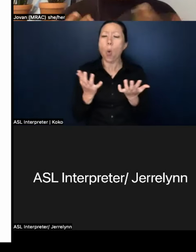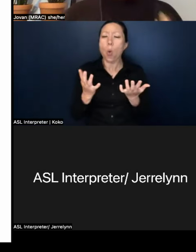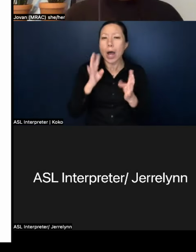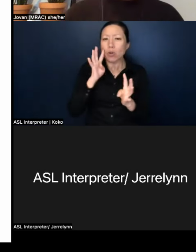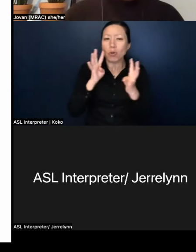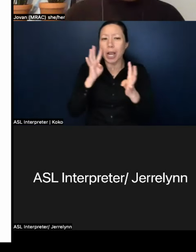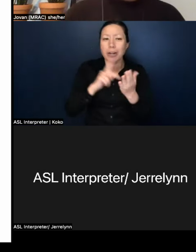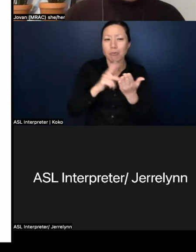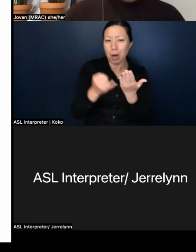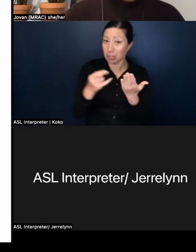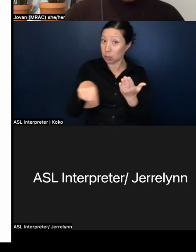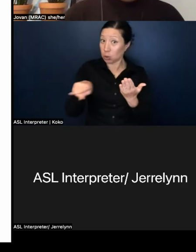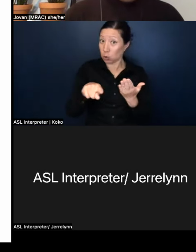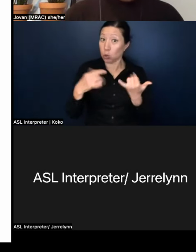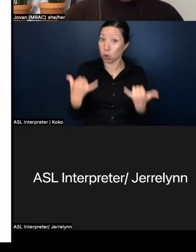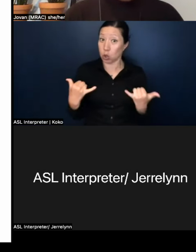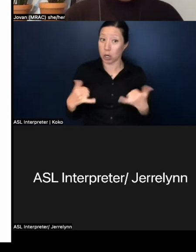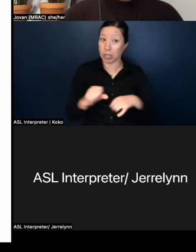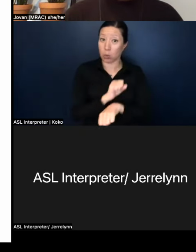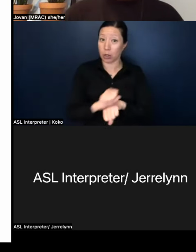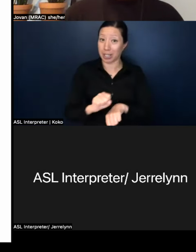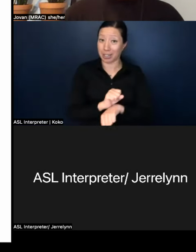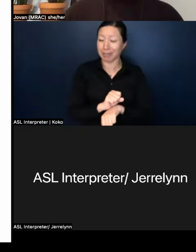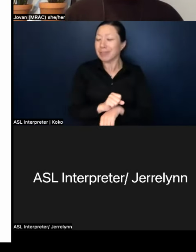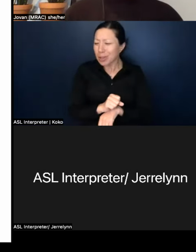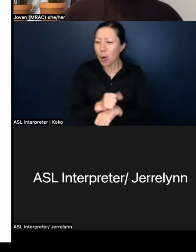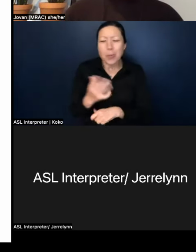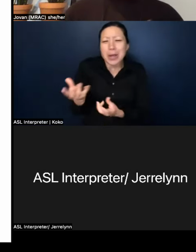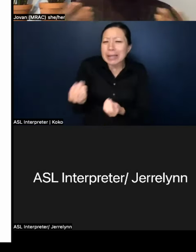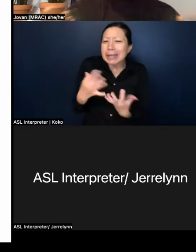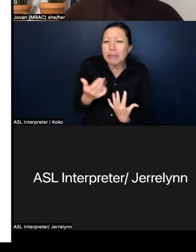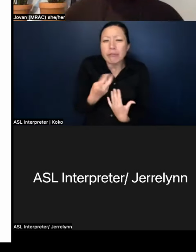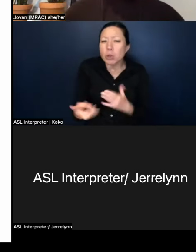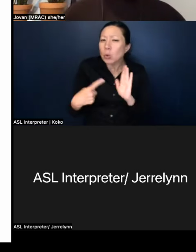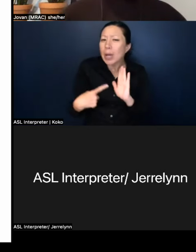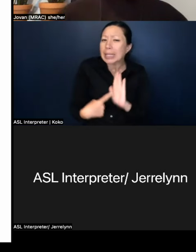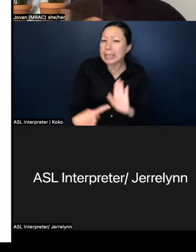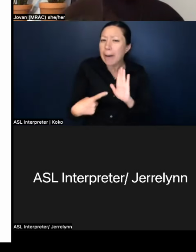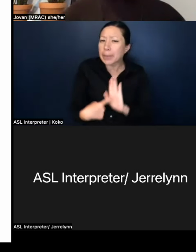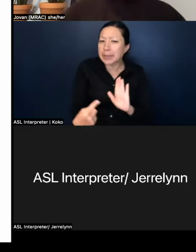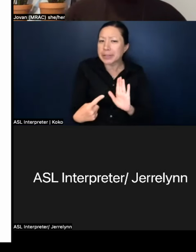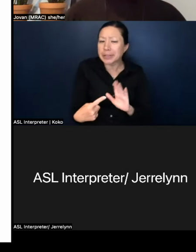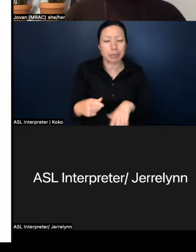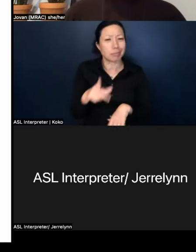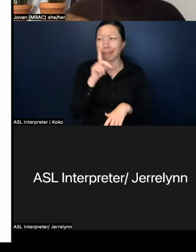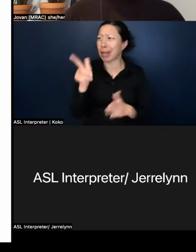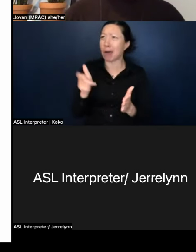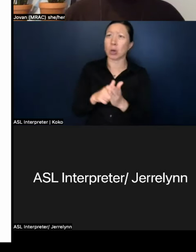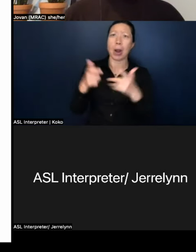So just give us a few examples of the things that you're doing. These don't have to be big projects. They can be, you know,